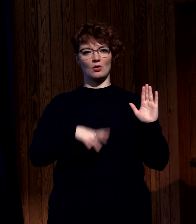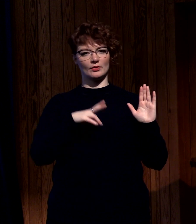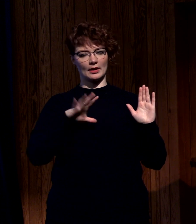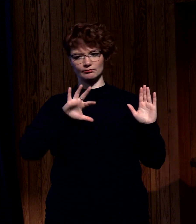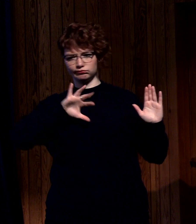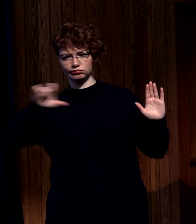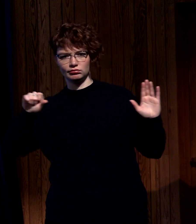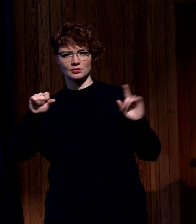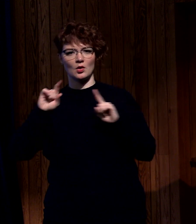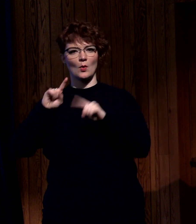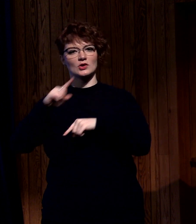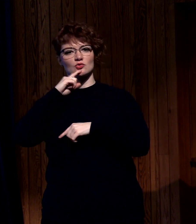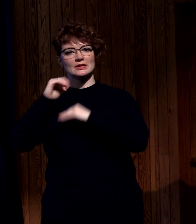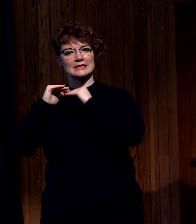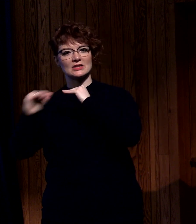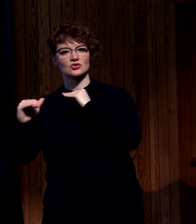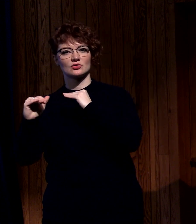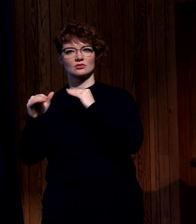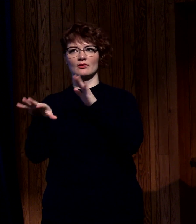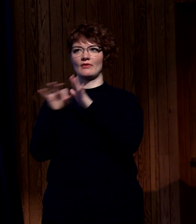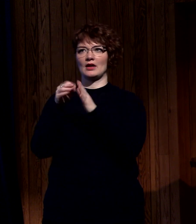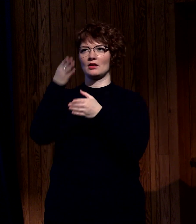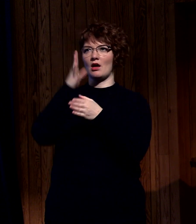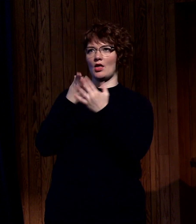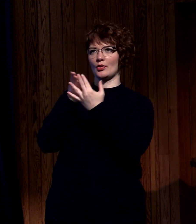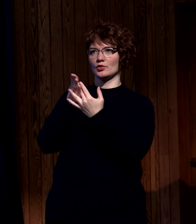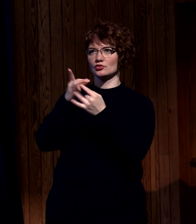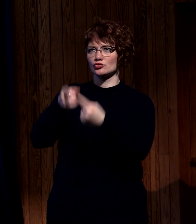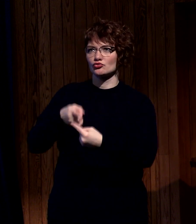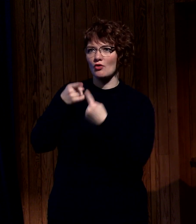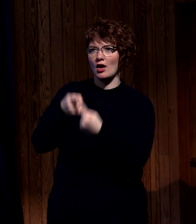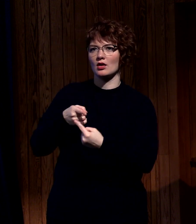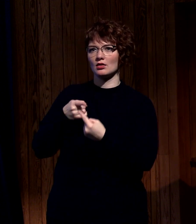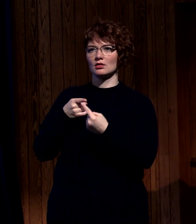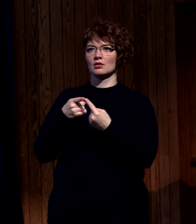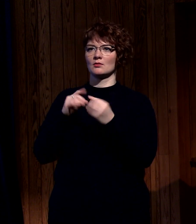God in the struggle and practicing ascetic disciplines